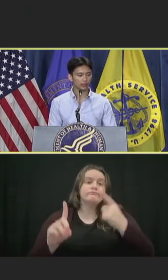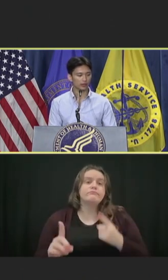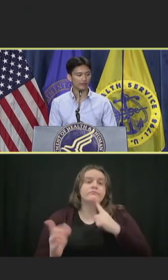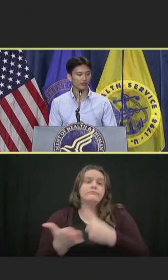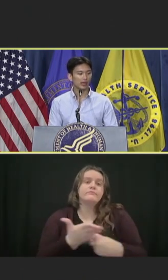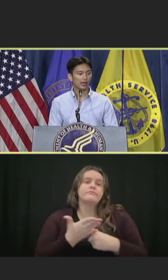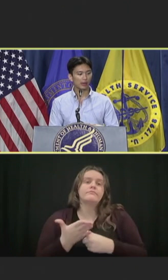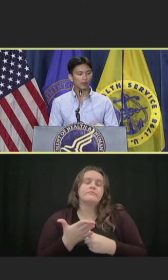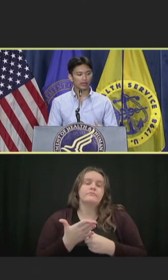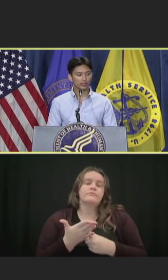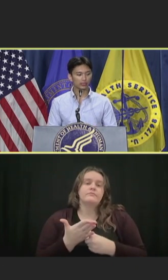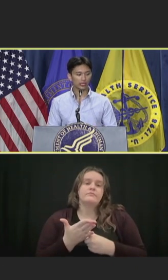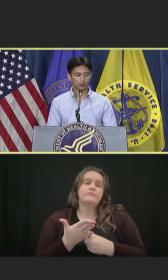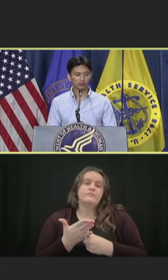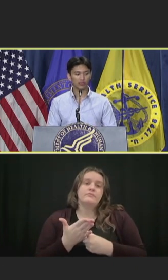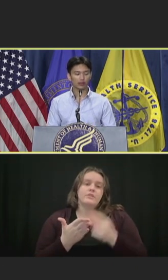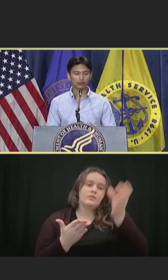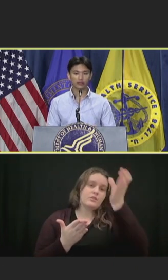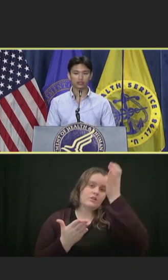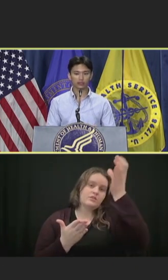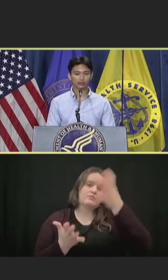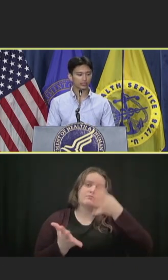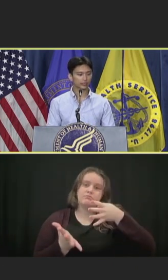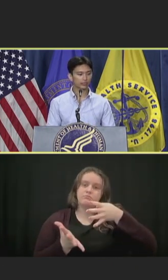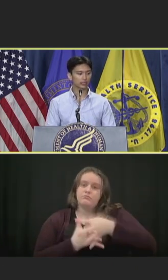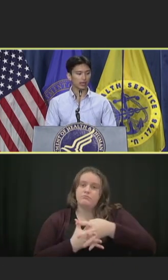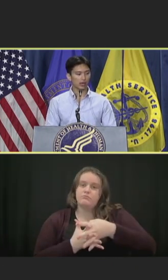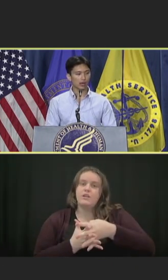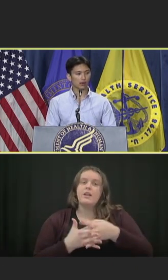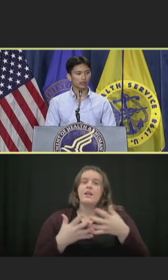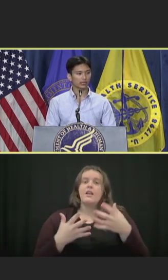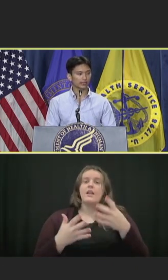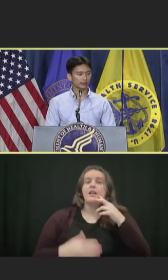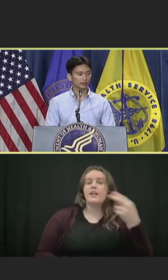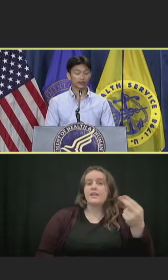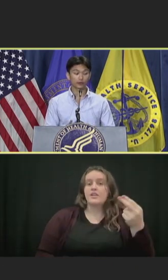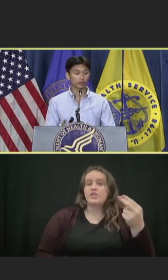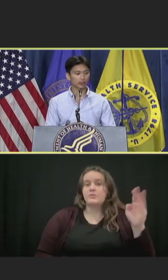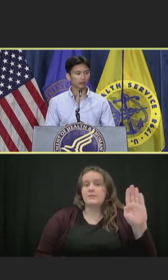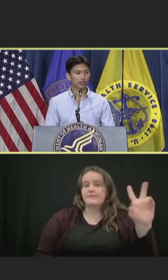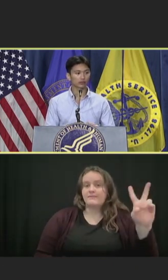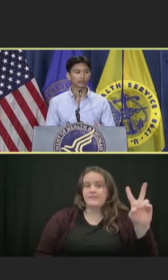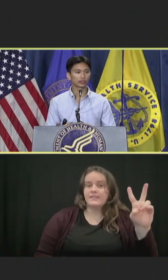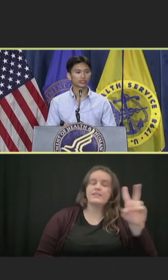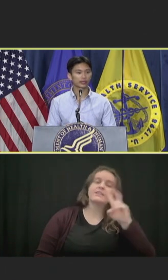of embedding HBV healthcare services in diverse healthcare delivery settings,